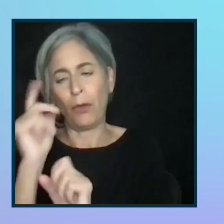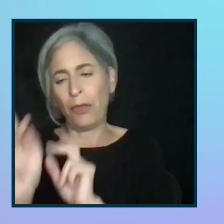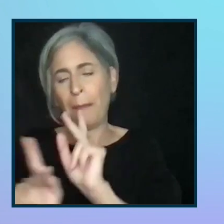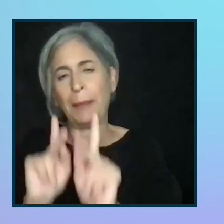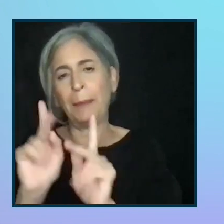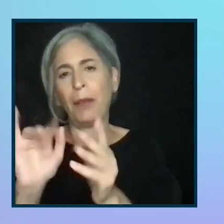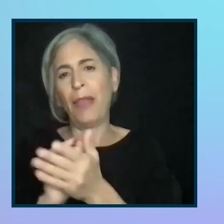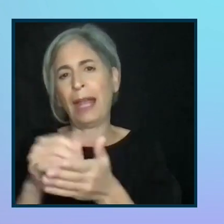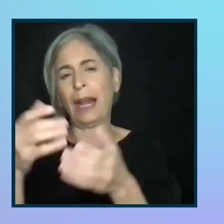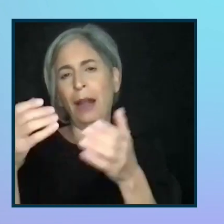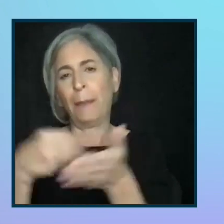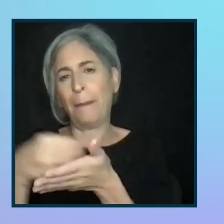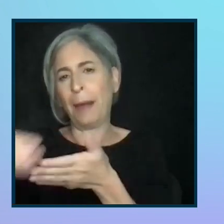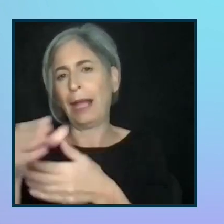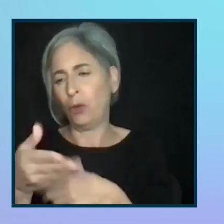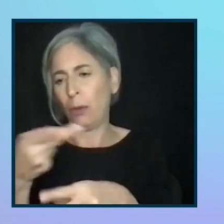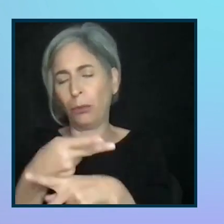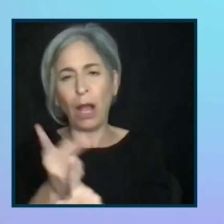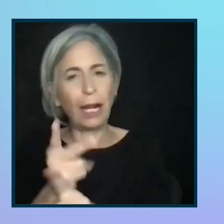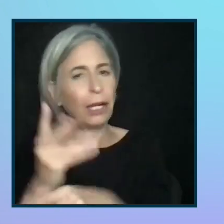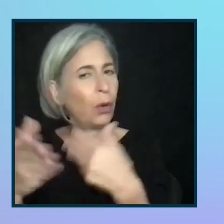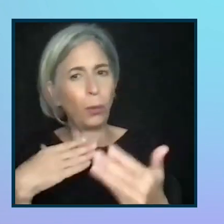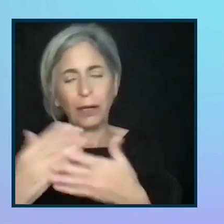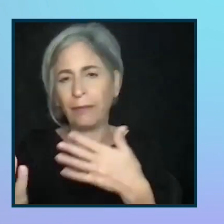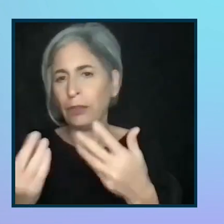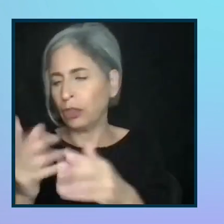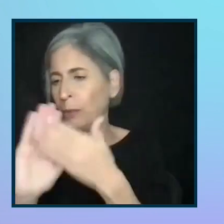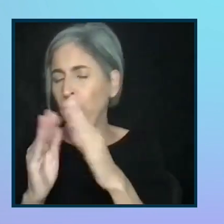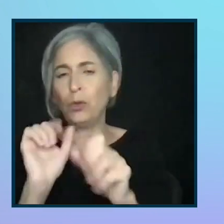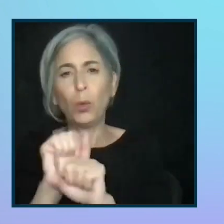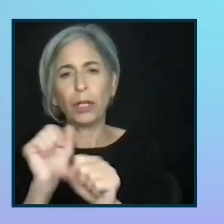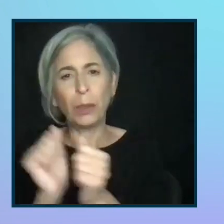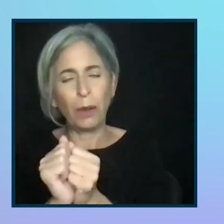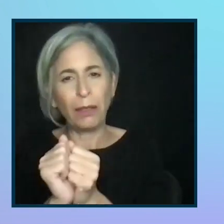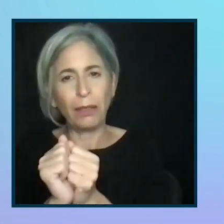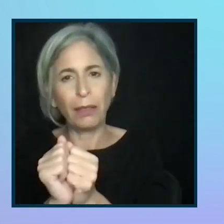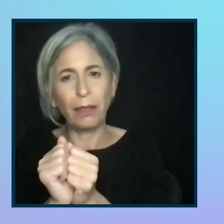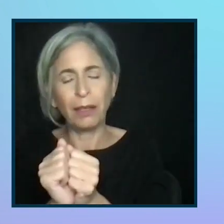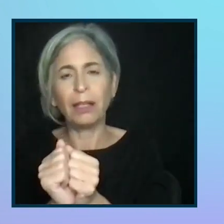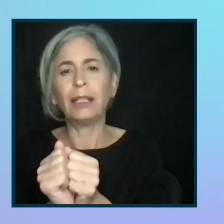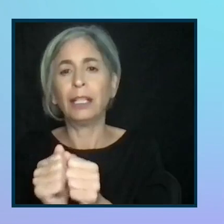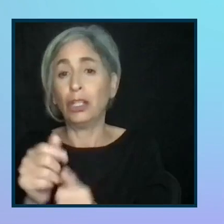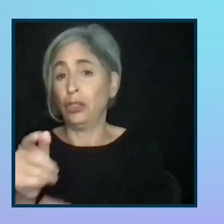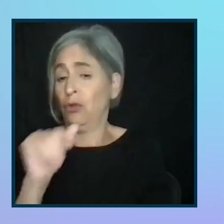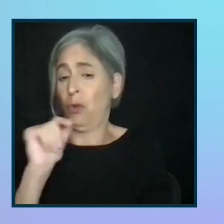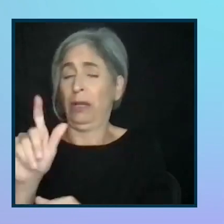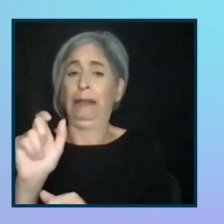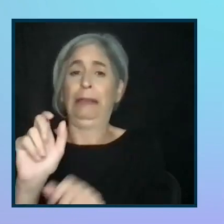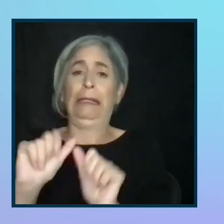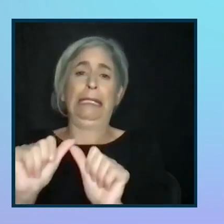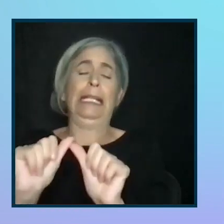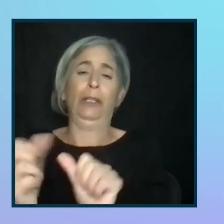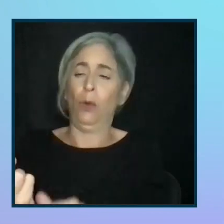in whichever community you seek to serve, your meetings get a lot better, 'cause you don't have to keep going back to the starting point.